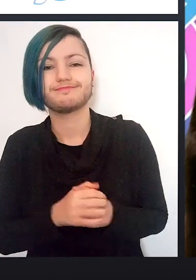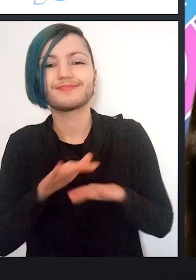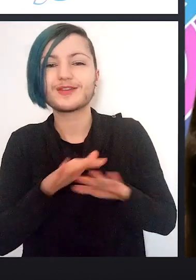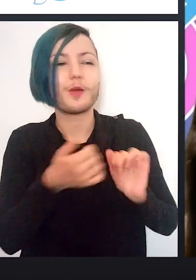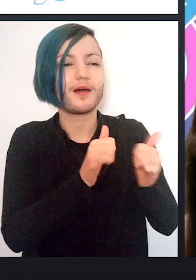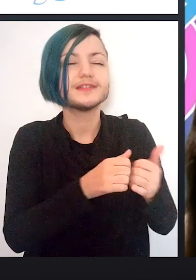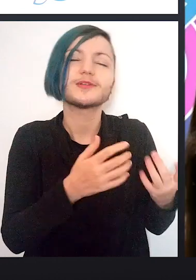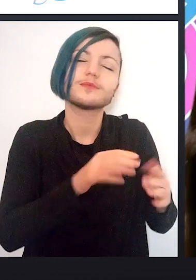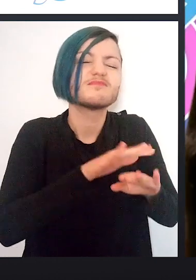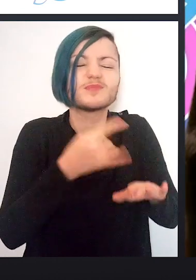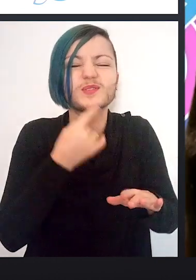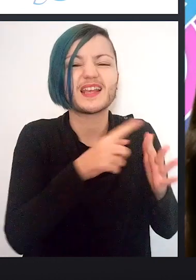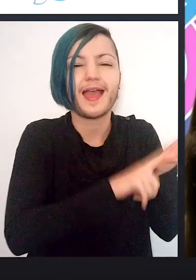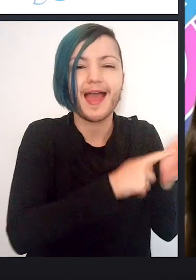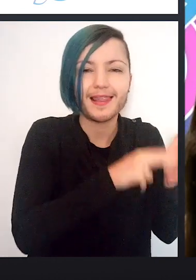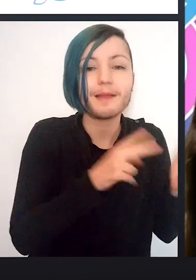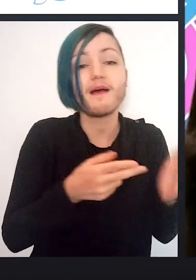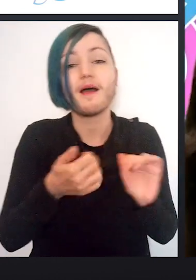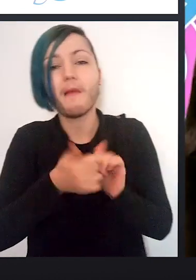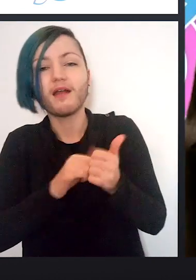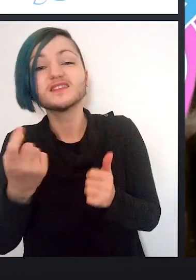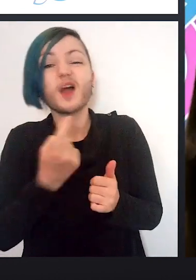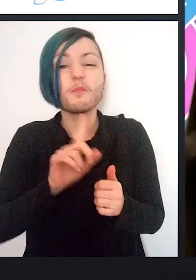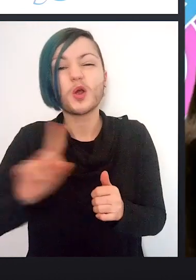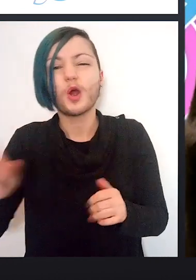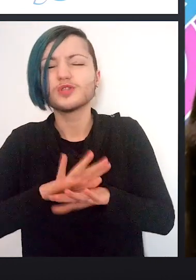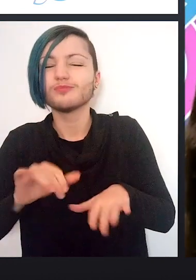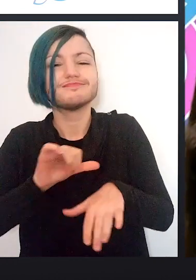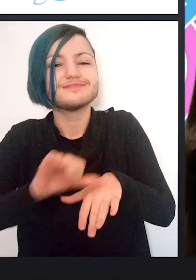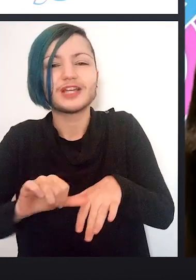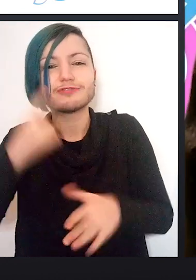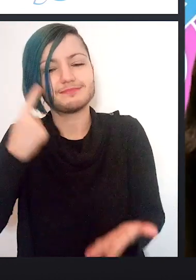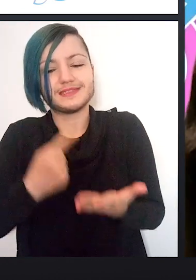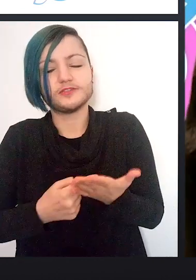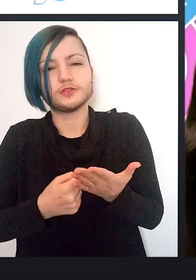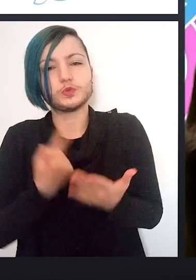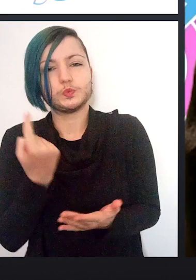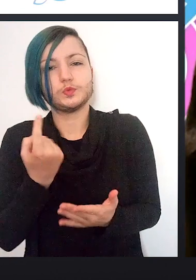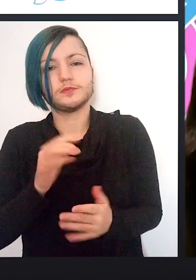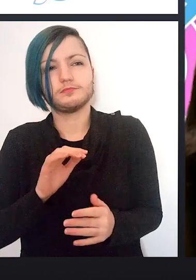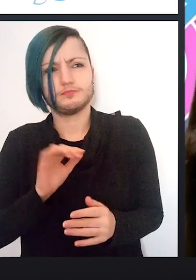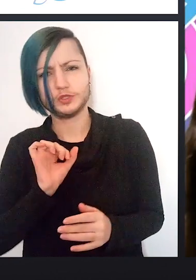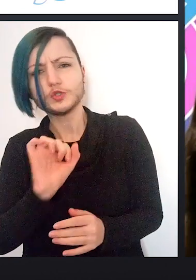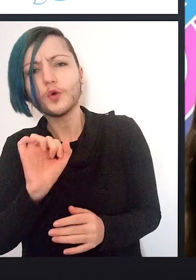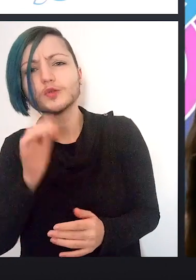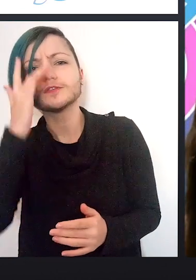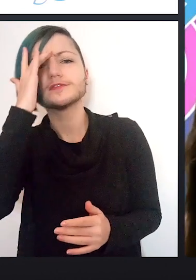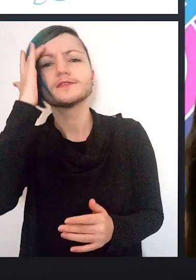not Helen of course, but partners can come and go. But in the context of your marriage or relationship